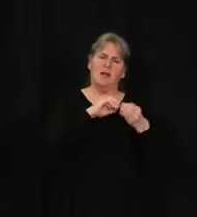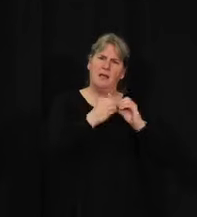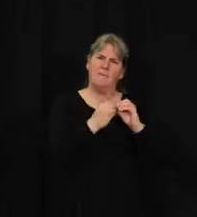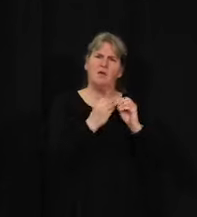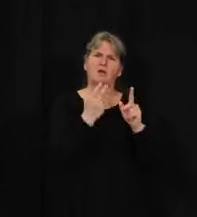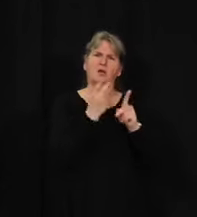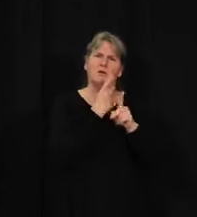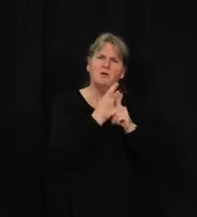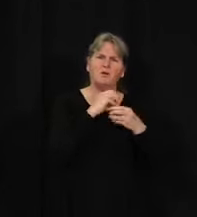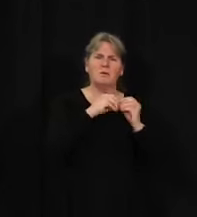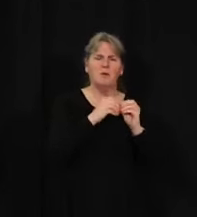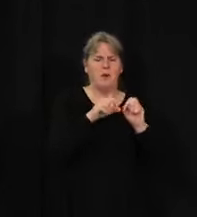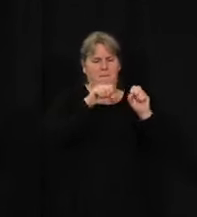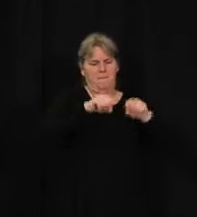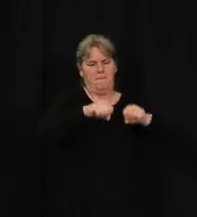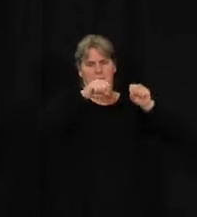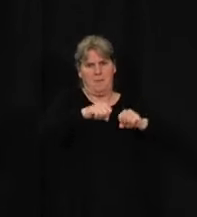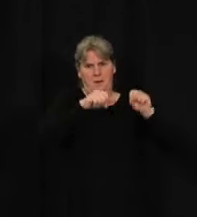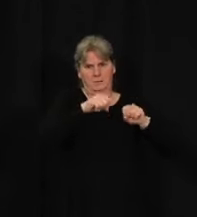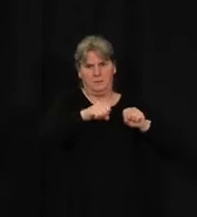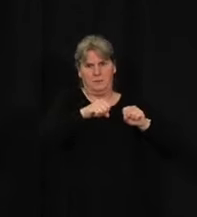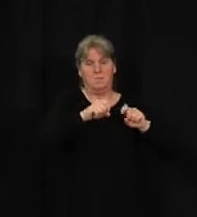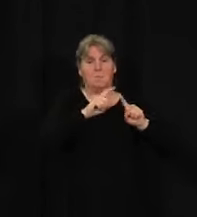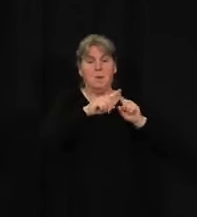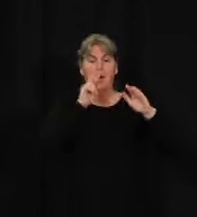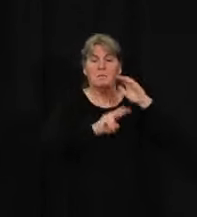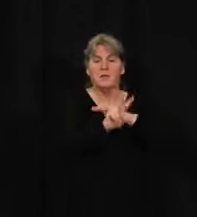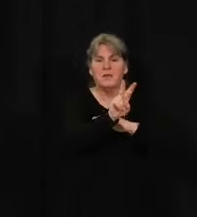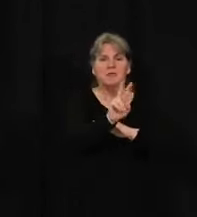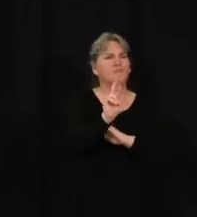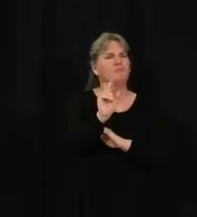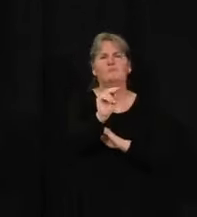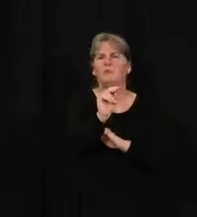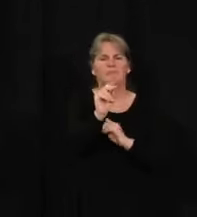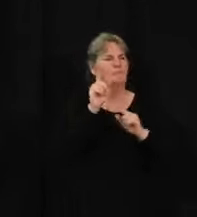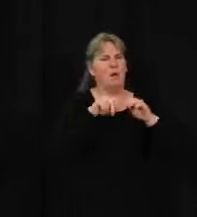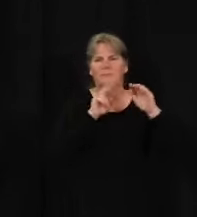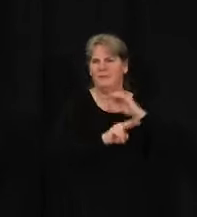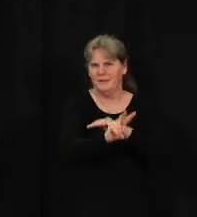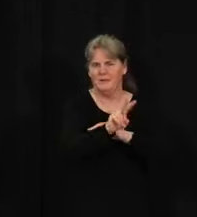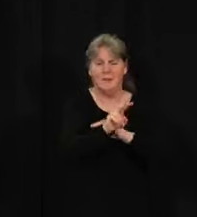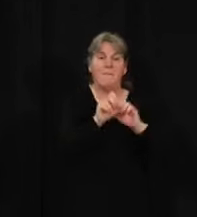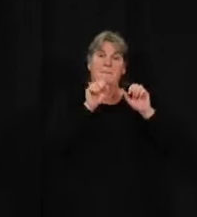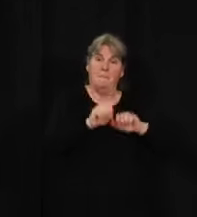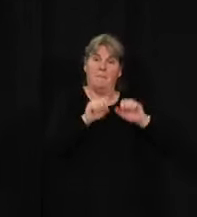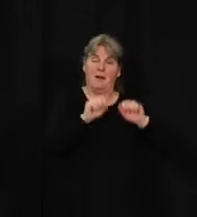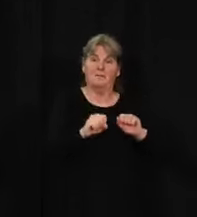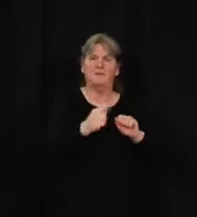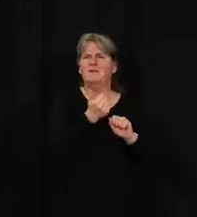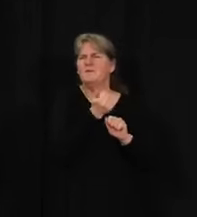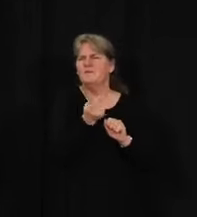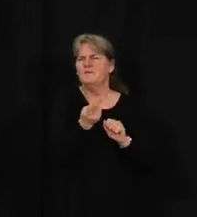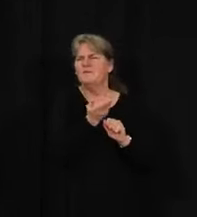It can show us possibilities, and it is not meant to be a prediction. There are a couple of useful sayings about modelling.